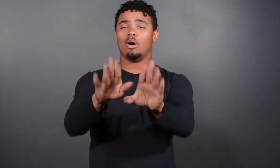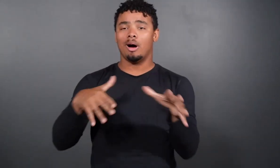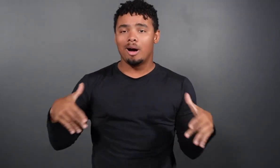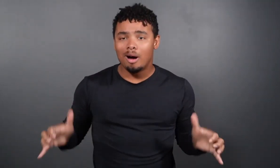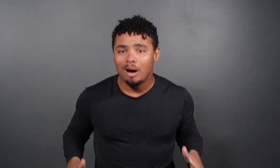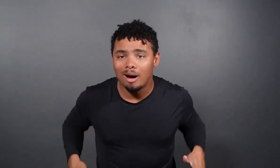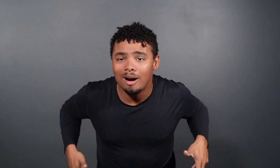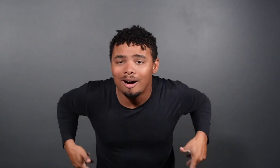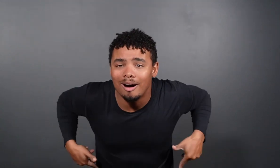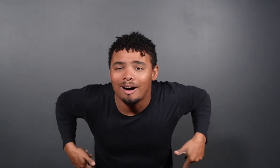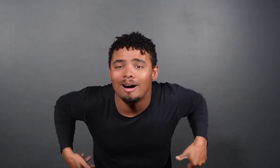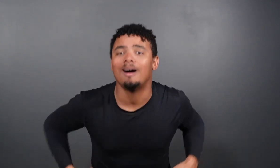her hair and dress flutter